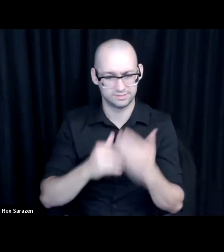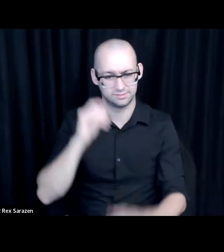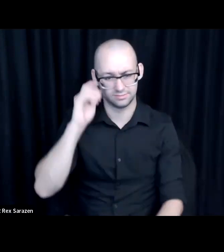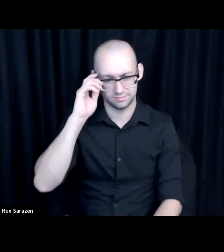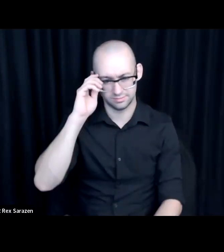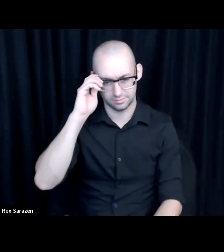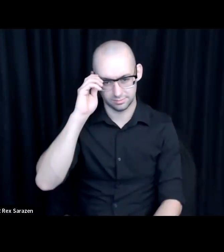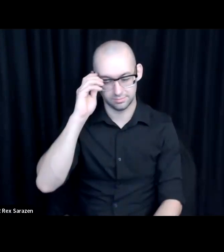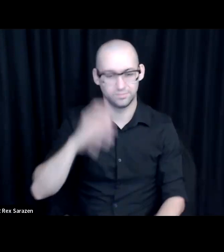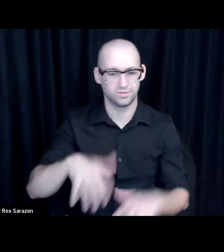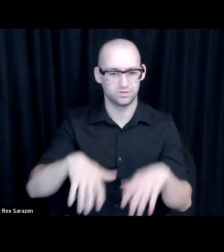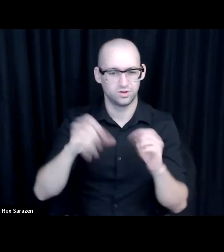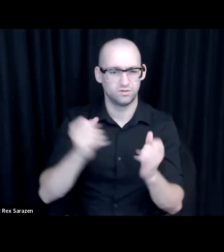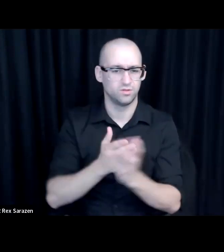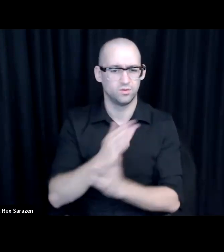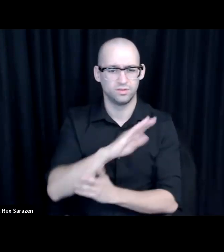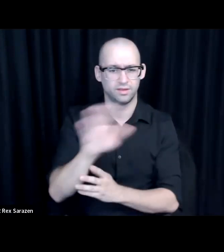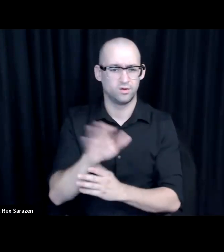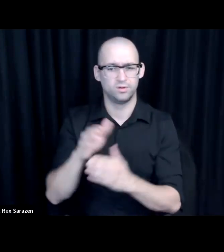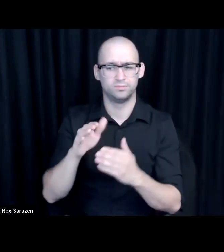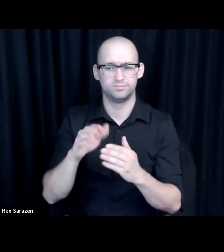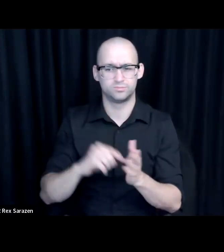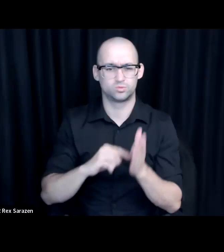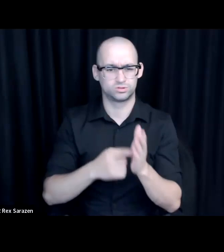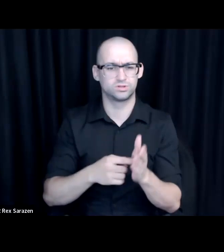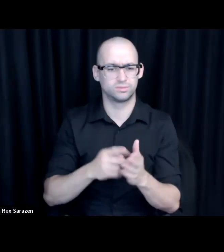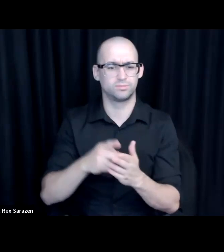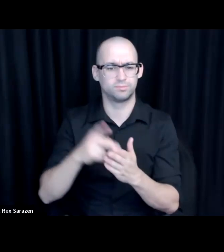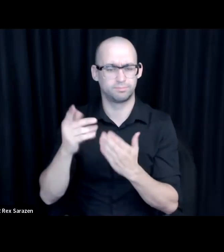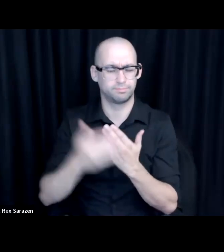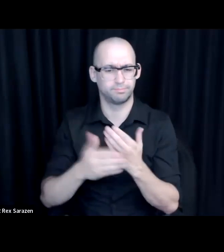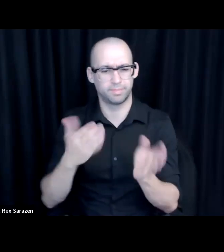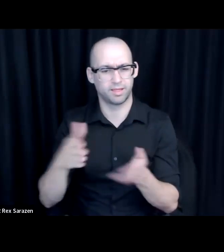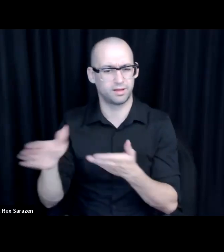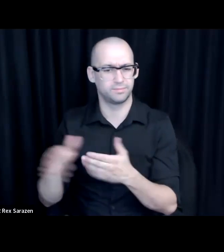initial BEAD 5 Year Action Plan, which is currently out for public comment,